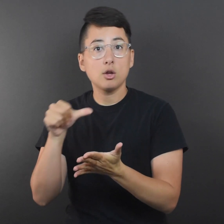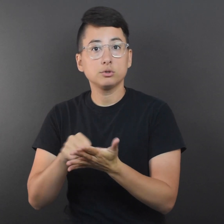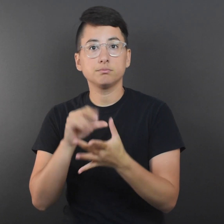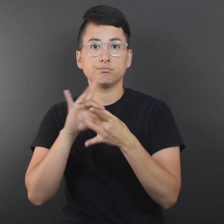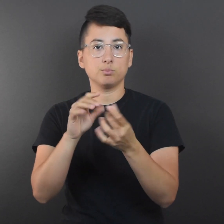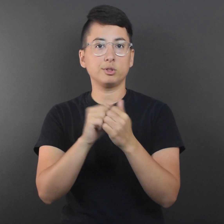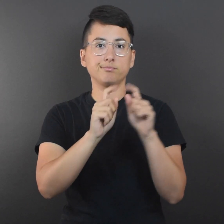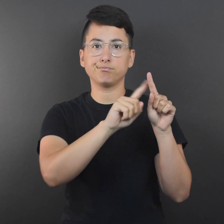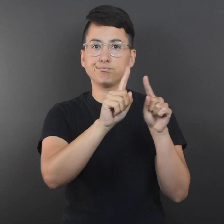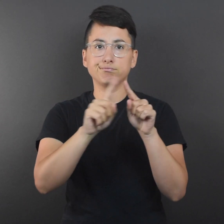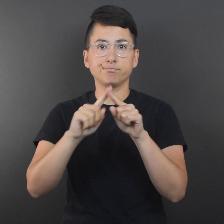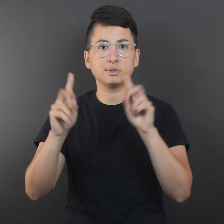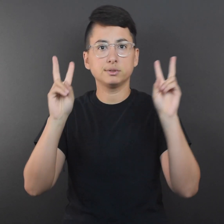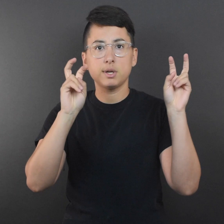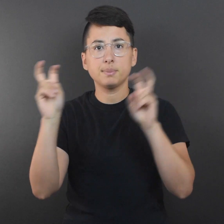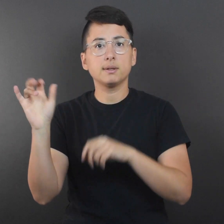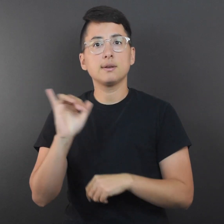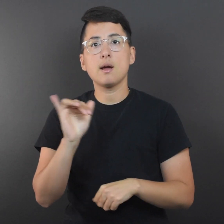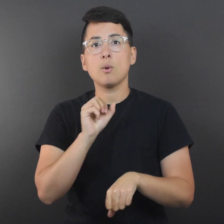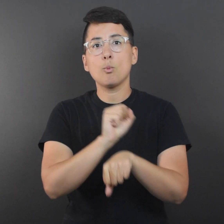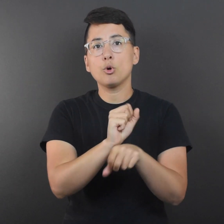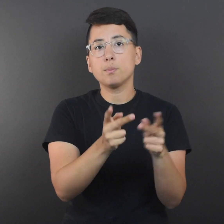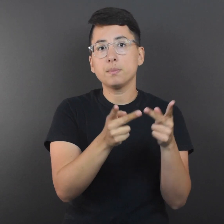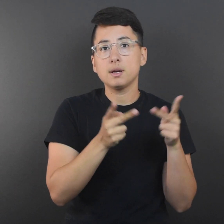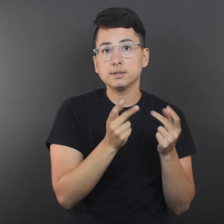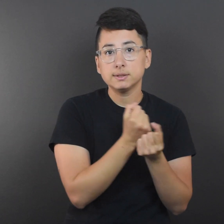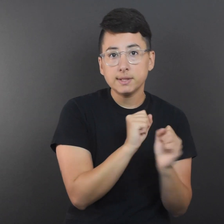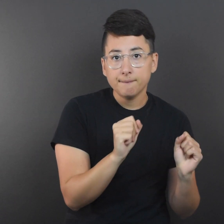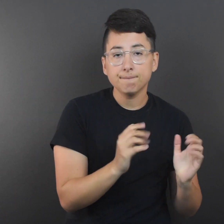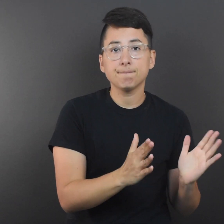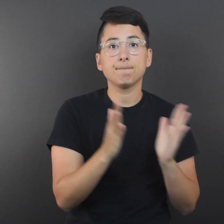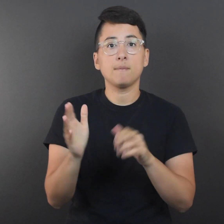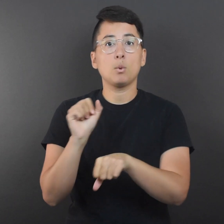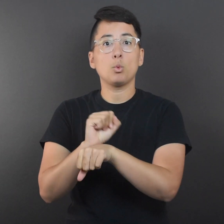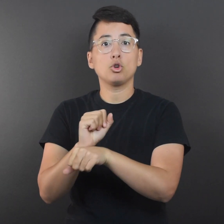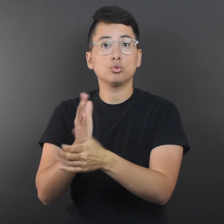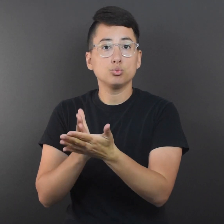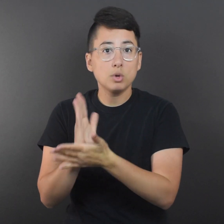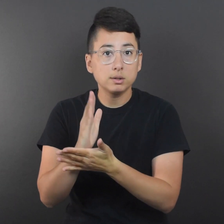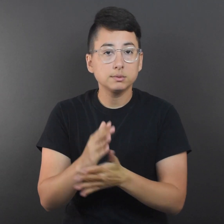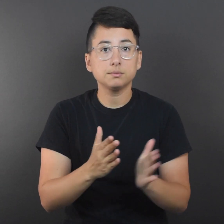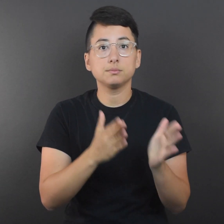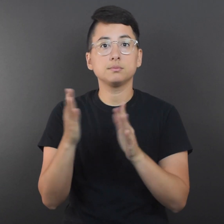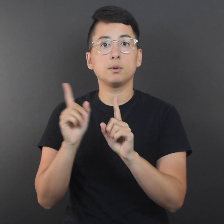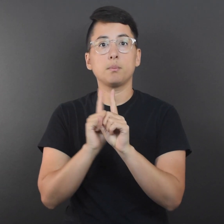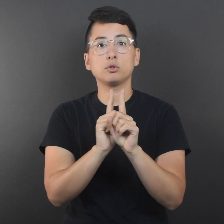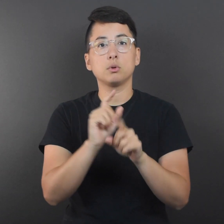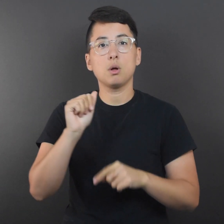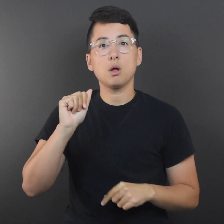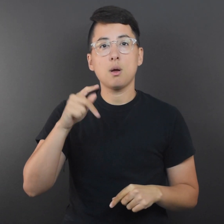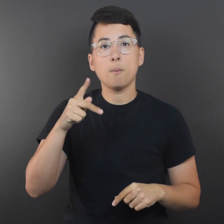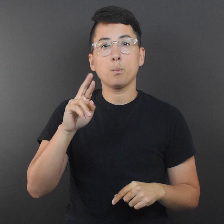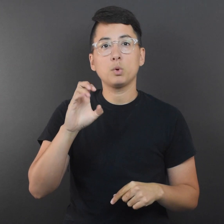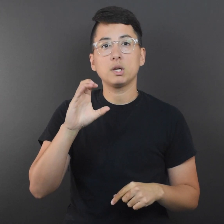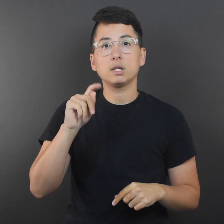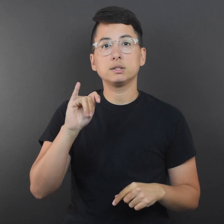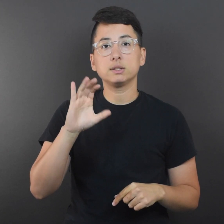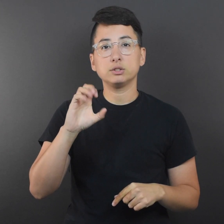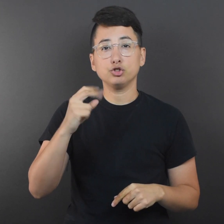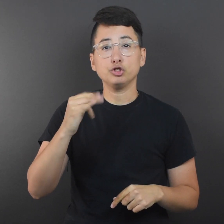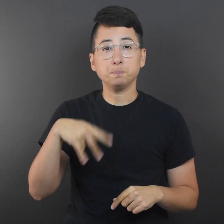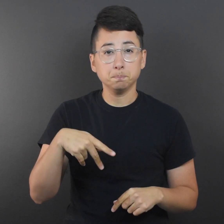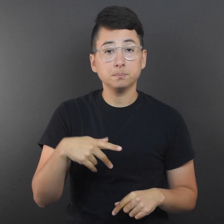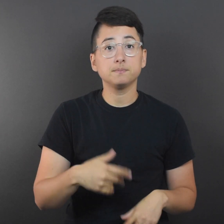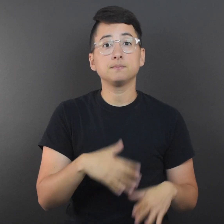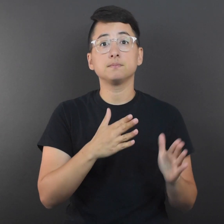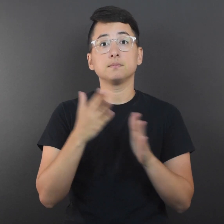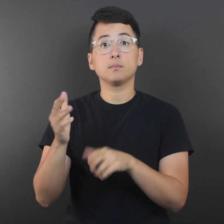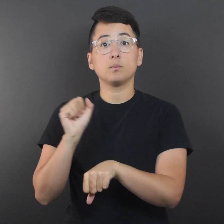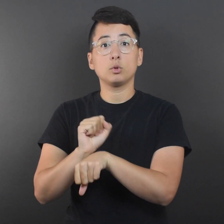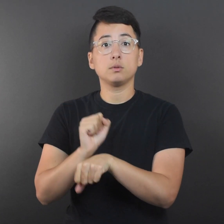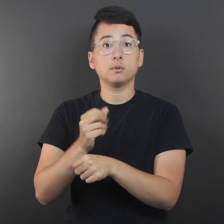topics including workplace safety, worker rights, apprenticeship, workers' compensation,